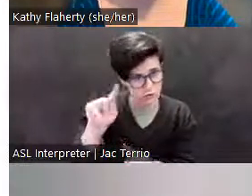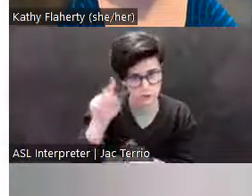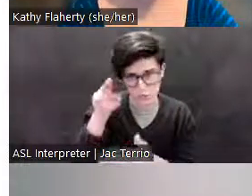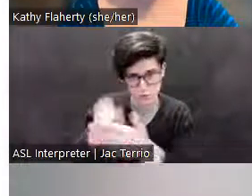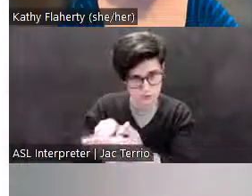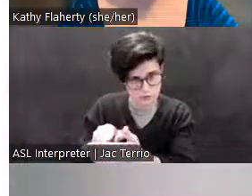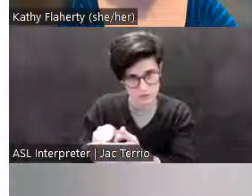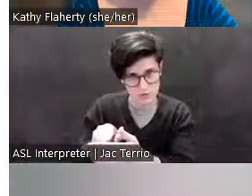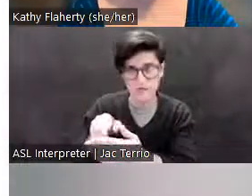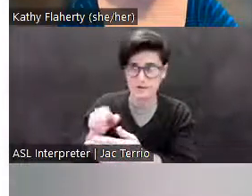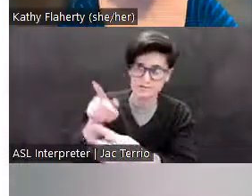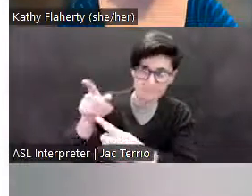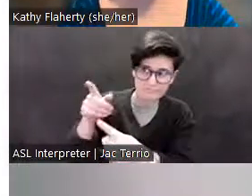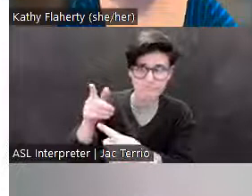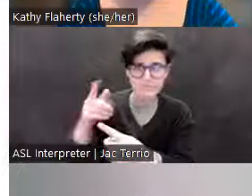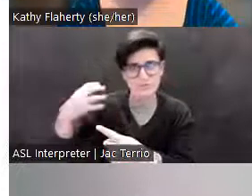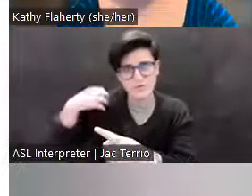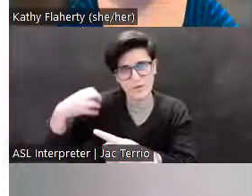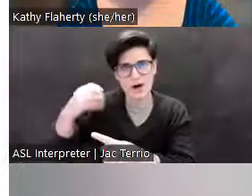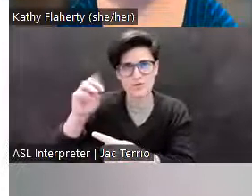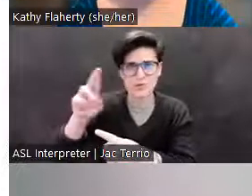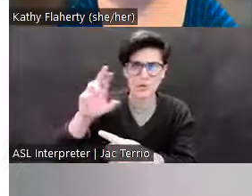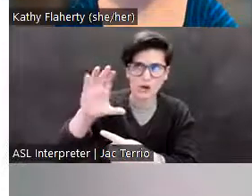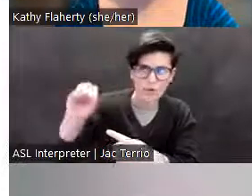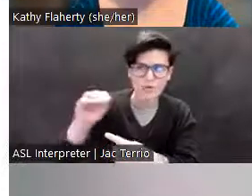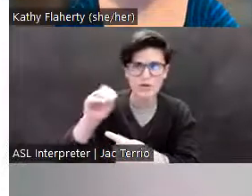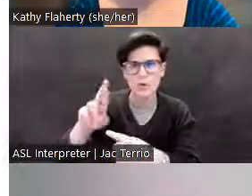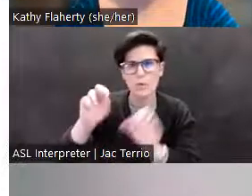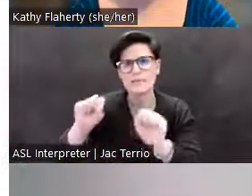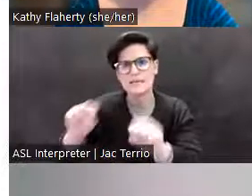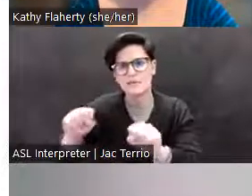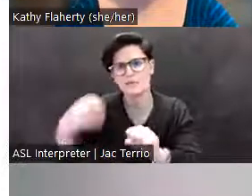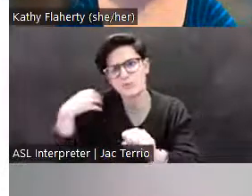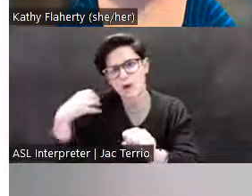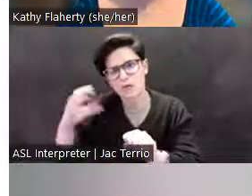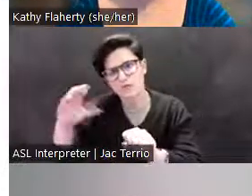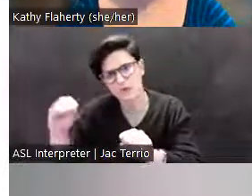or a perspective employer for employment discrimination, you must file in administrative complaint.